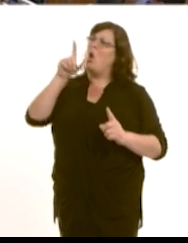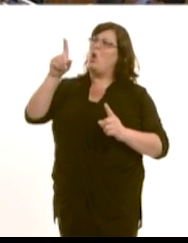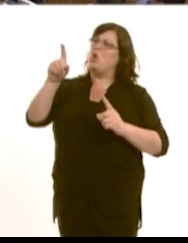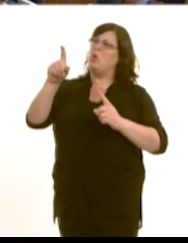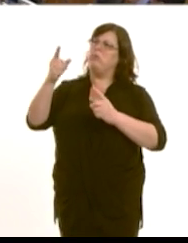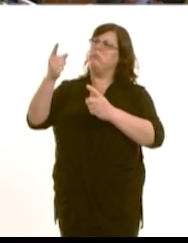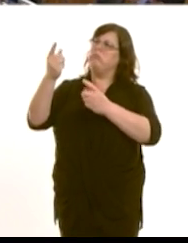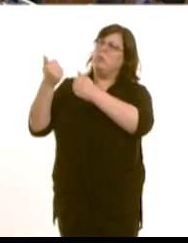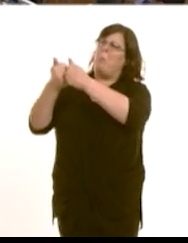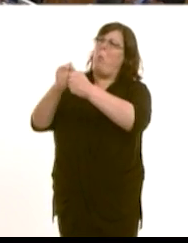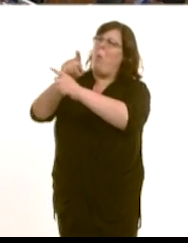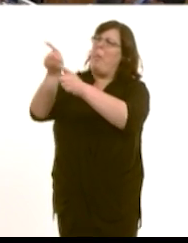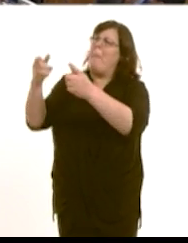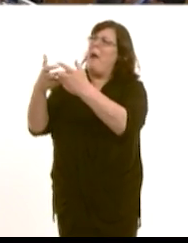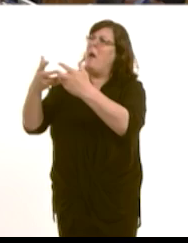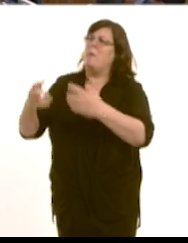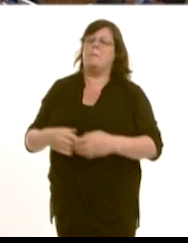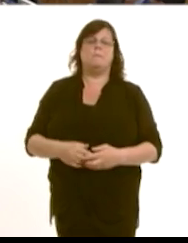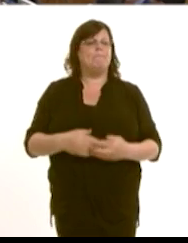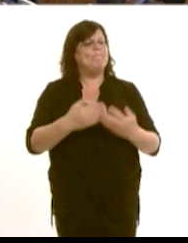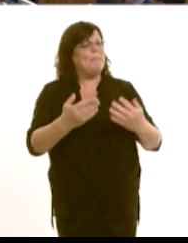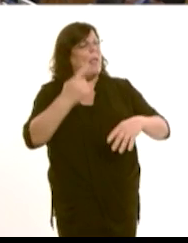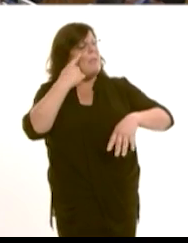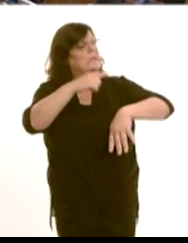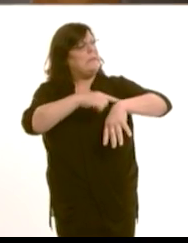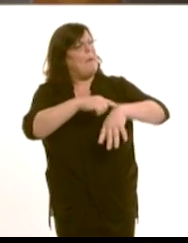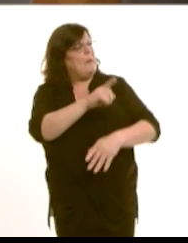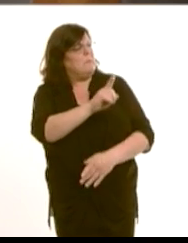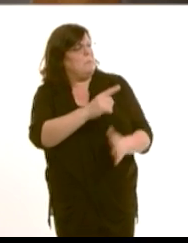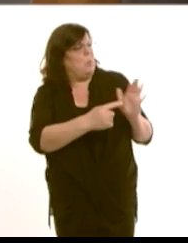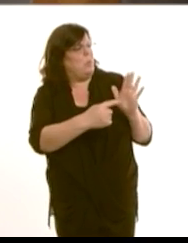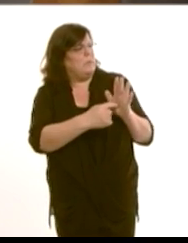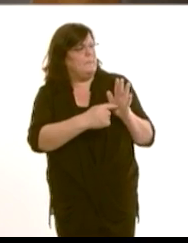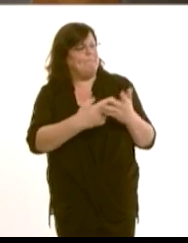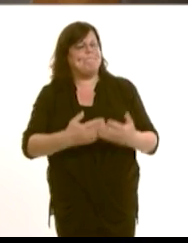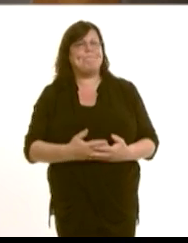Carwyn Jones: Well, itís a matter of timing rather than principle, but our position is very, very clear.